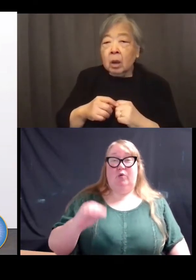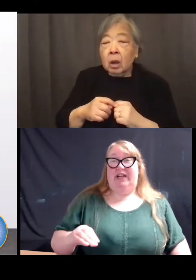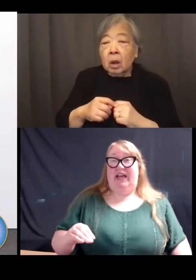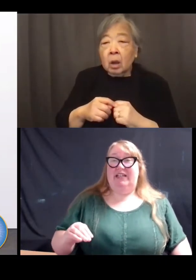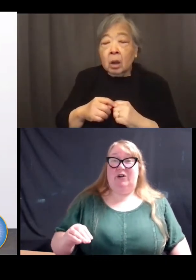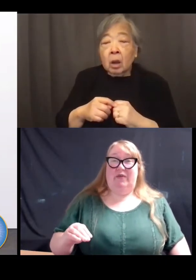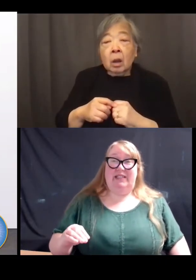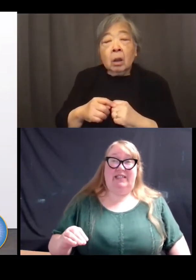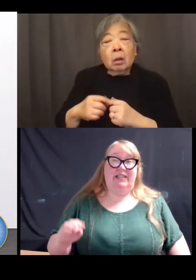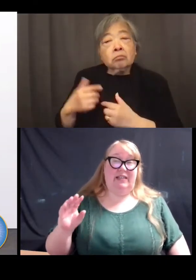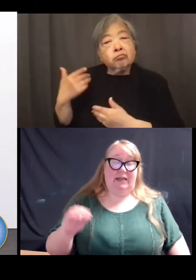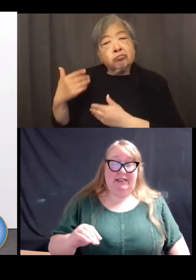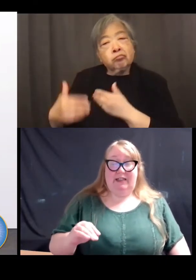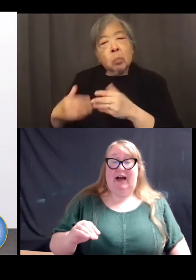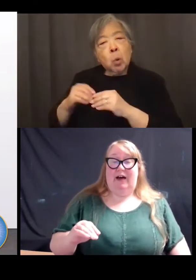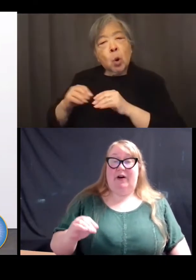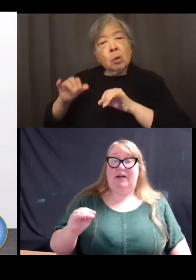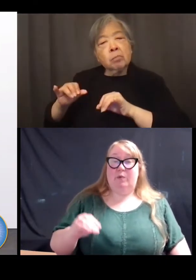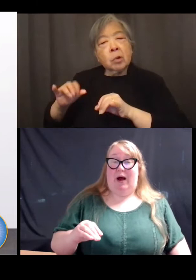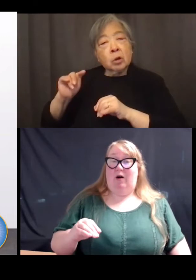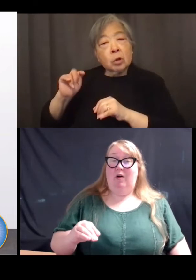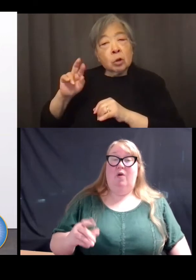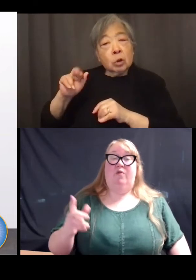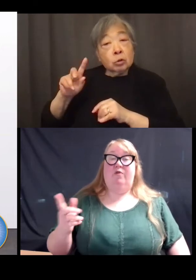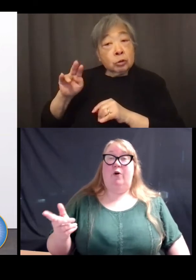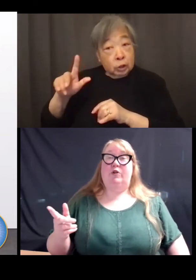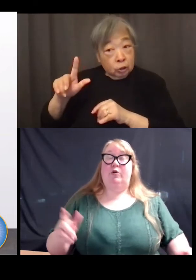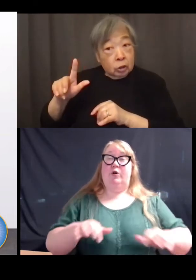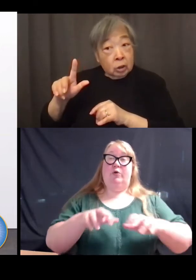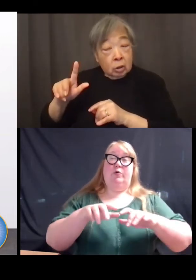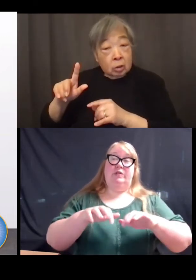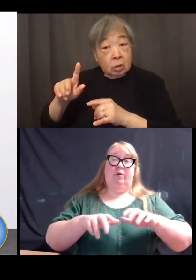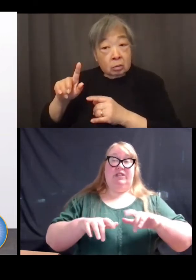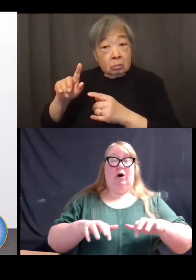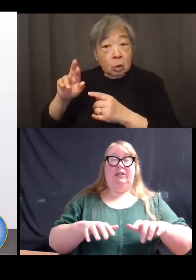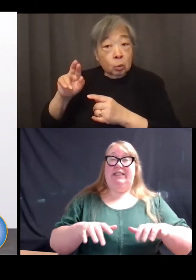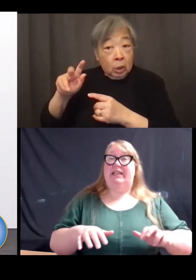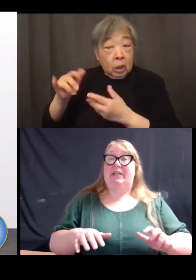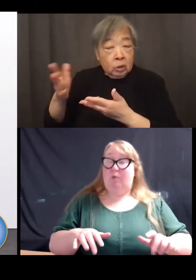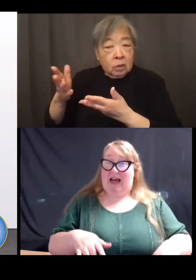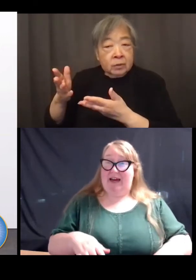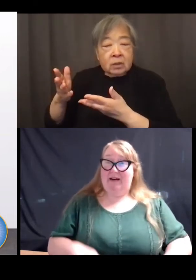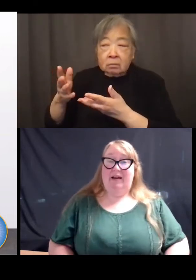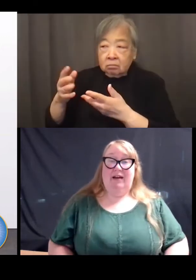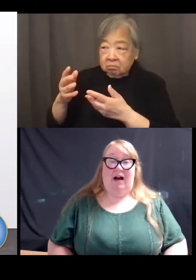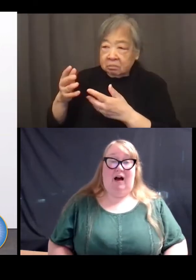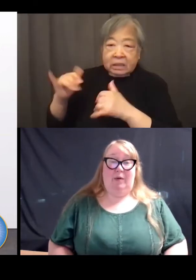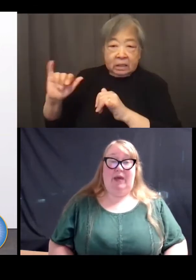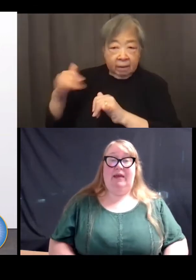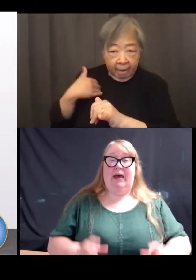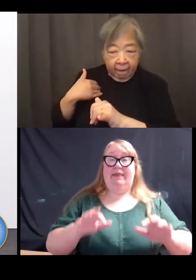relay service is still out there as well for folks who use what is called the TTY. They